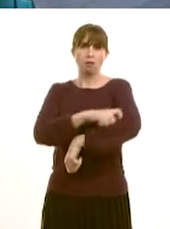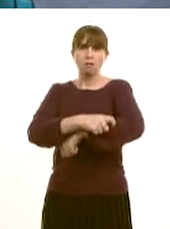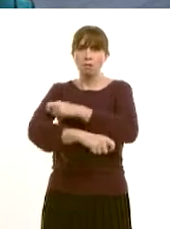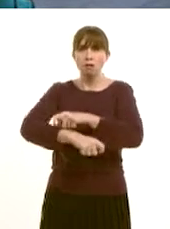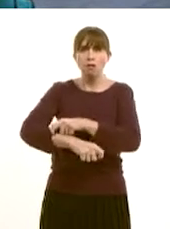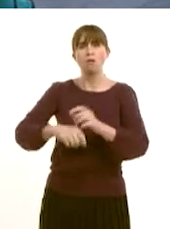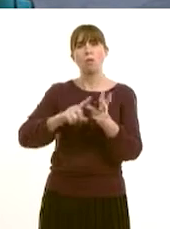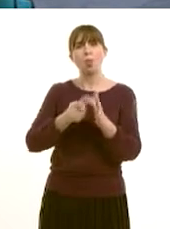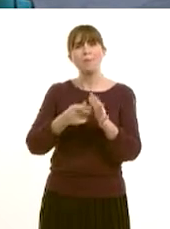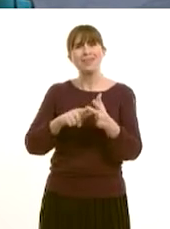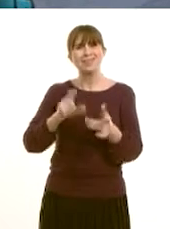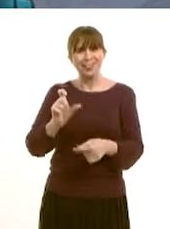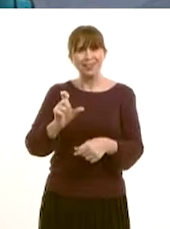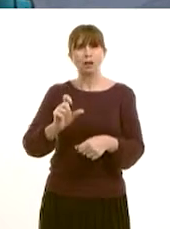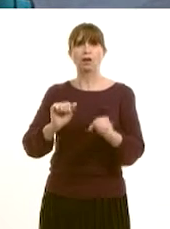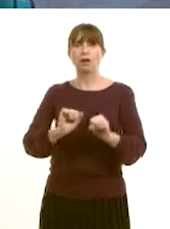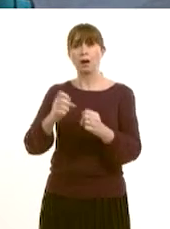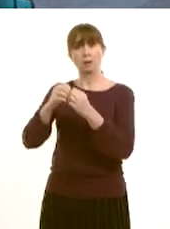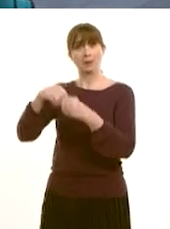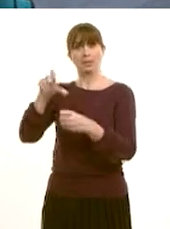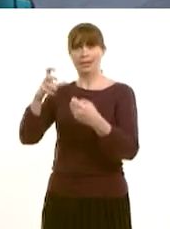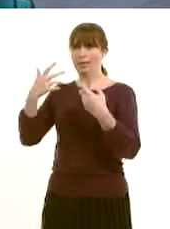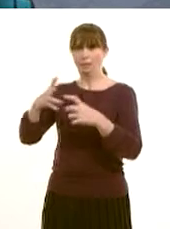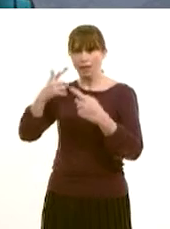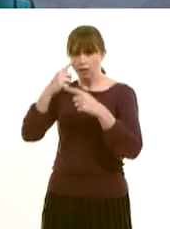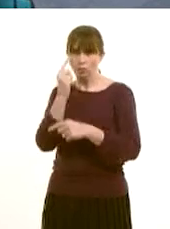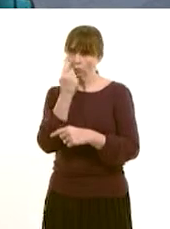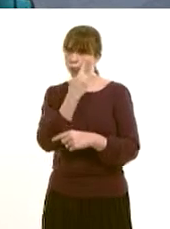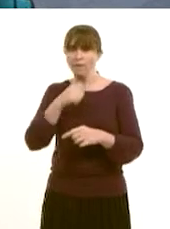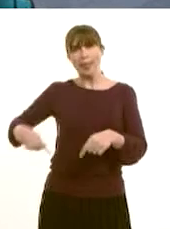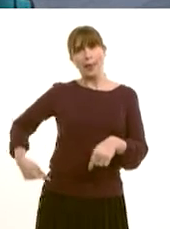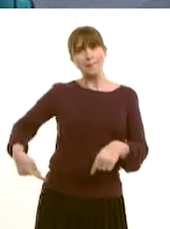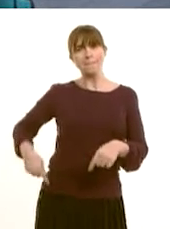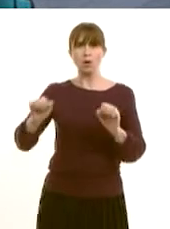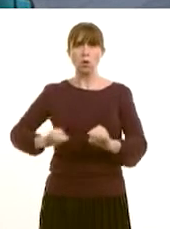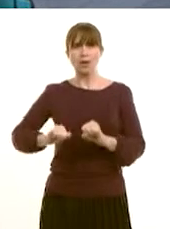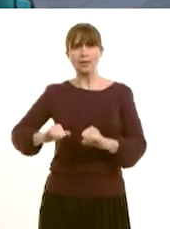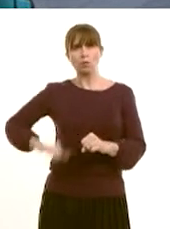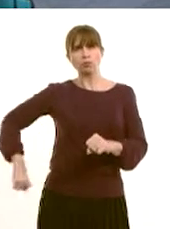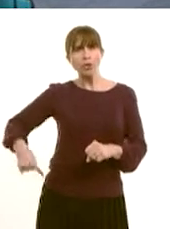the BBC stats recently showed considerable waits for hips for exampleóa 197-day wait